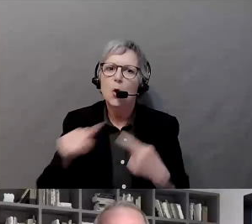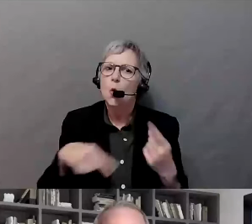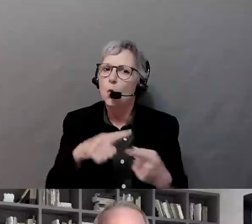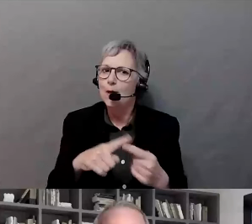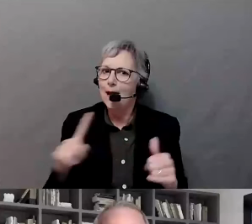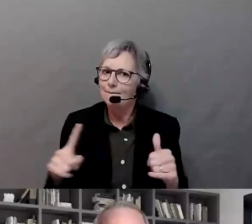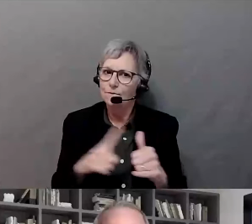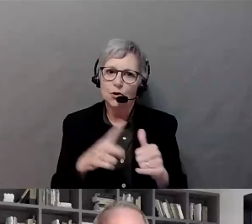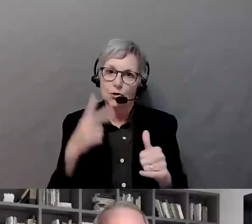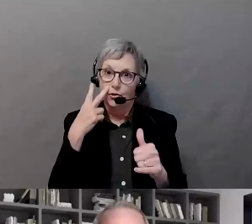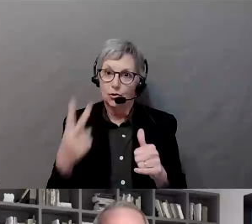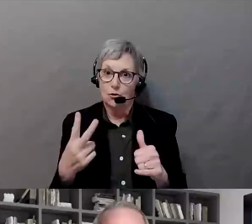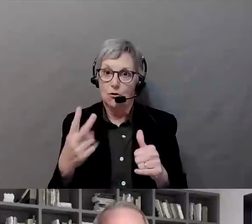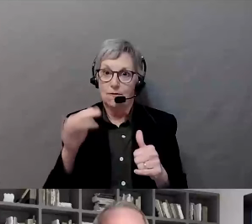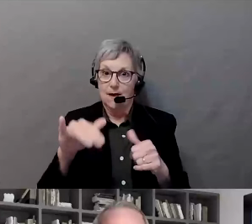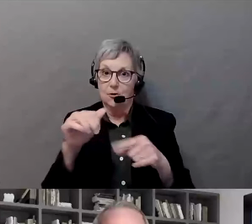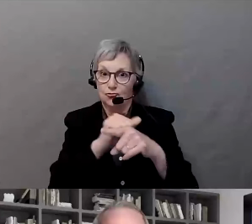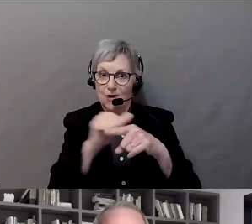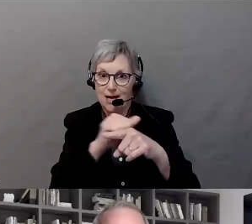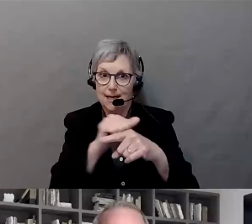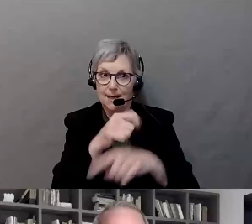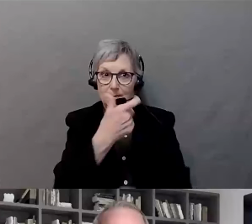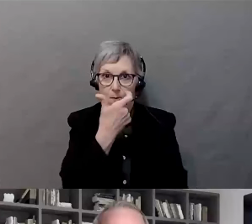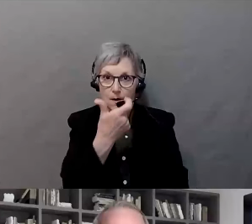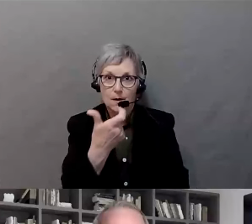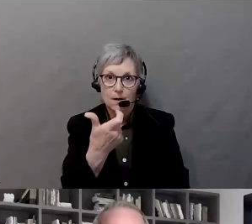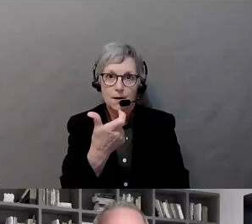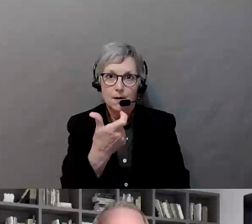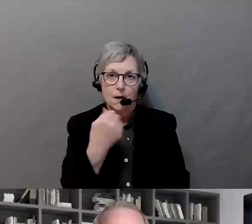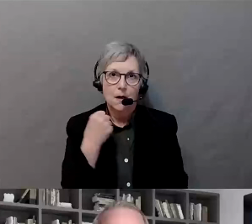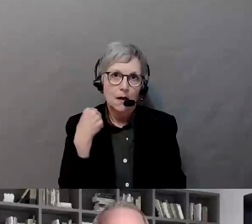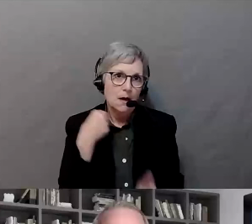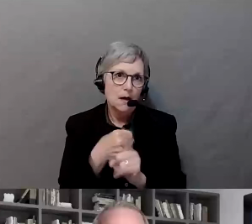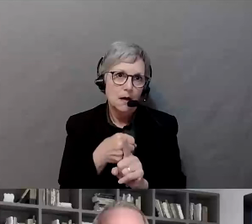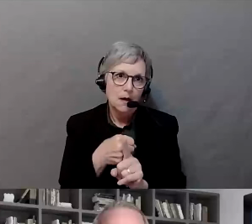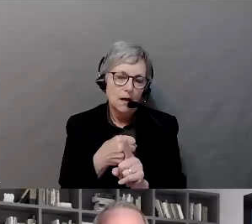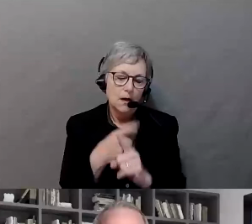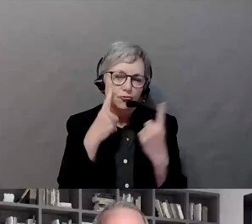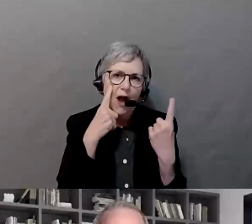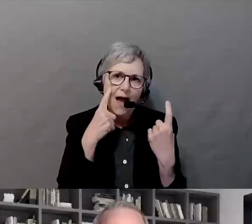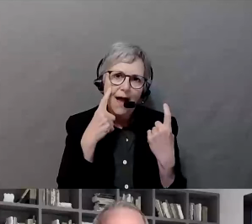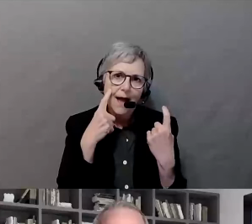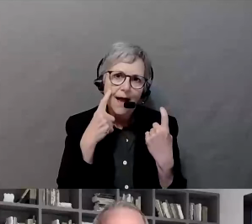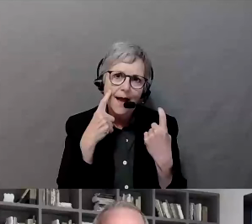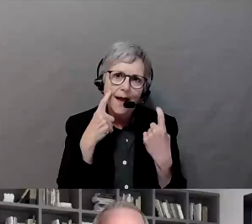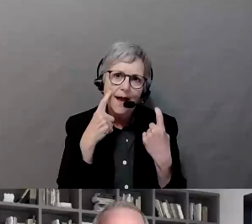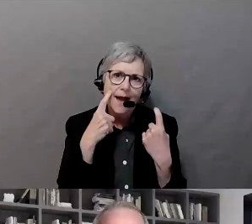DONE BY RI, IT MADE ME CRY. IT IS SO COMFORTING TO KNOW THAT WHEN SOMEONE IS HAVING A